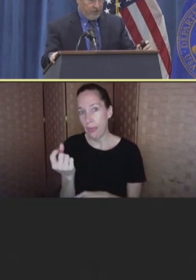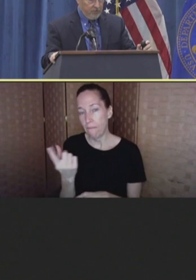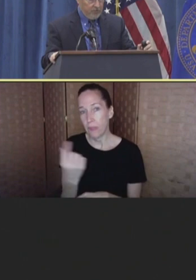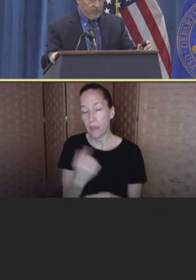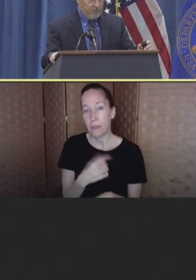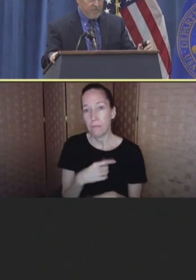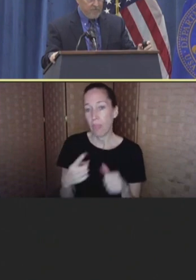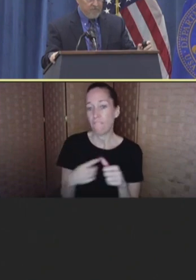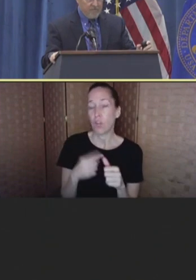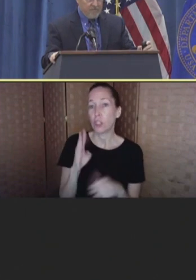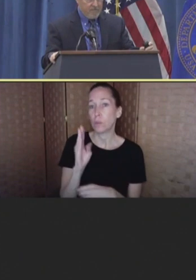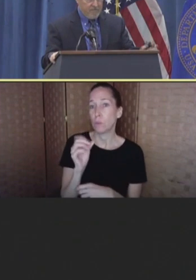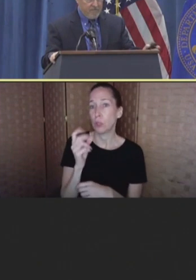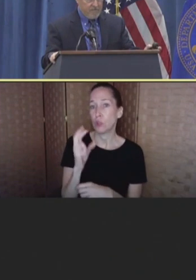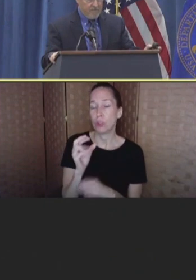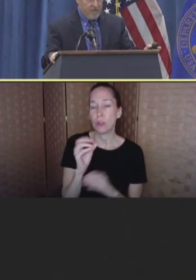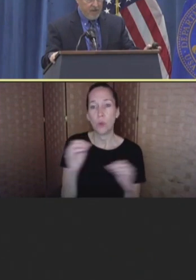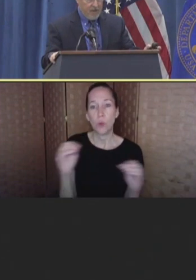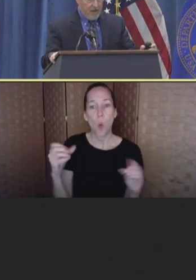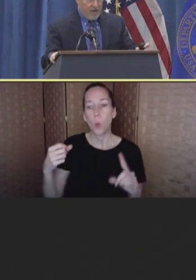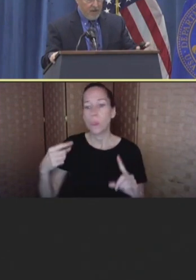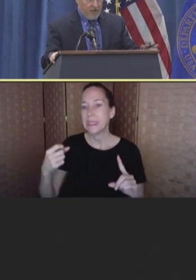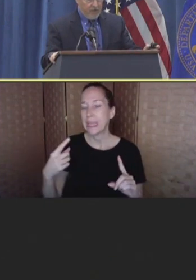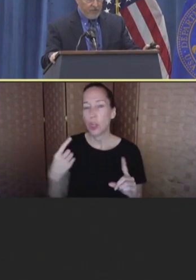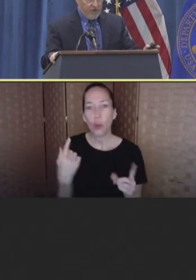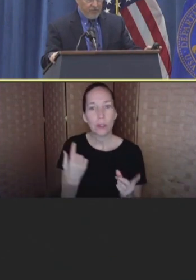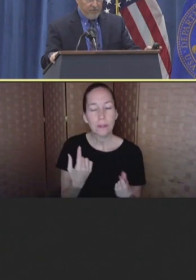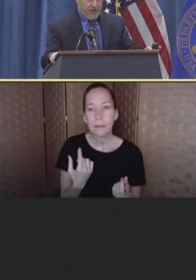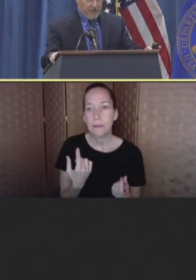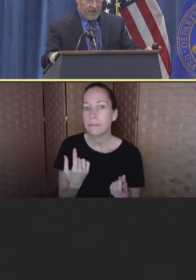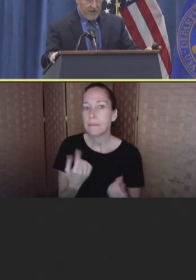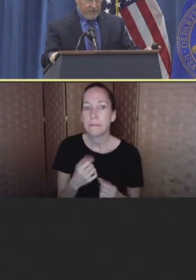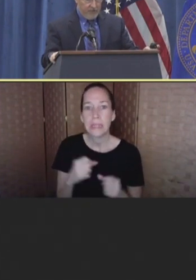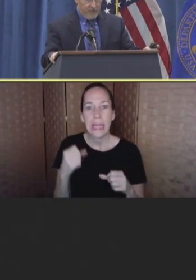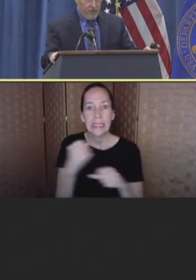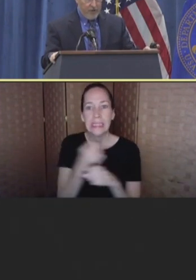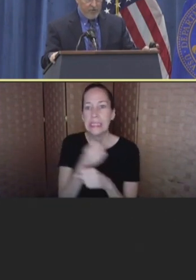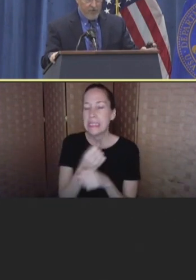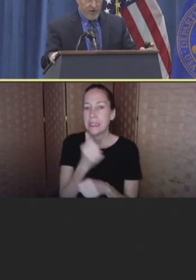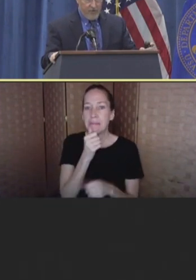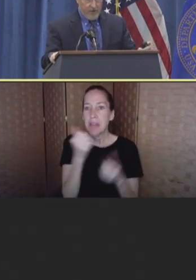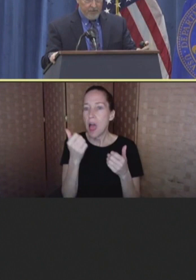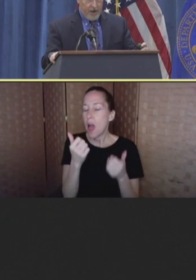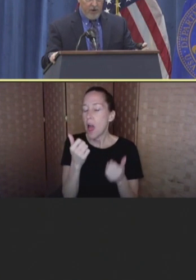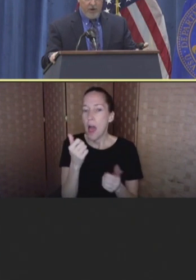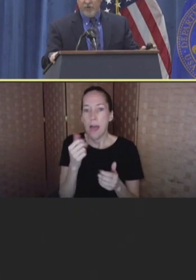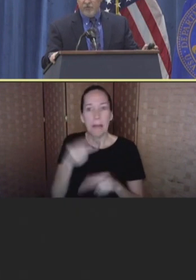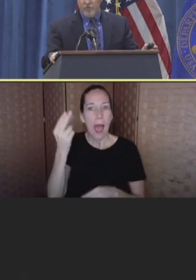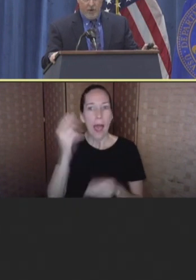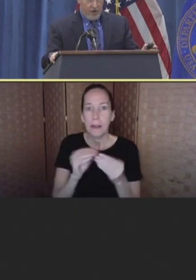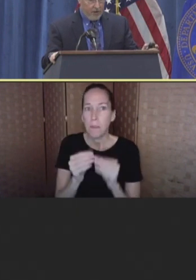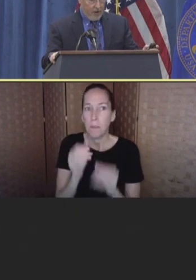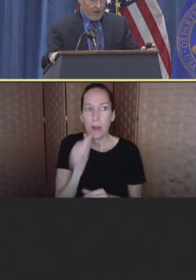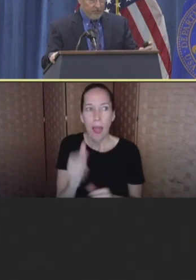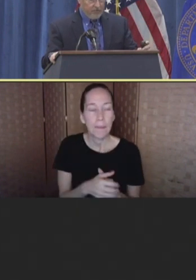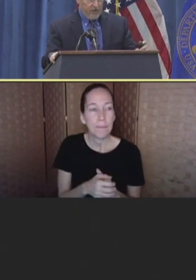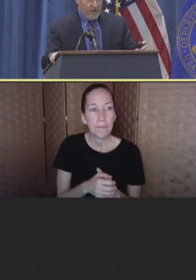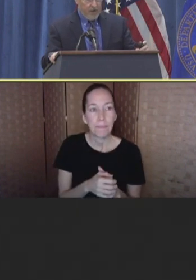signals. And this shows the VSD incidence rates for verified myocarditis and pericarditis after